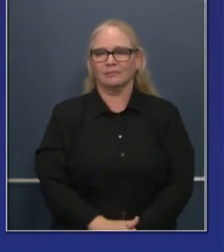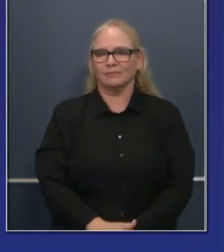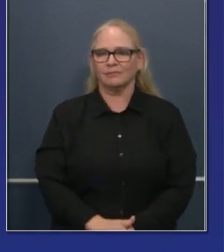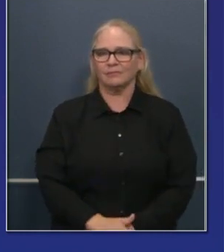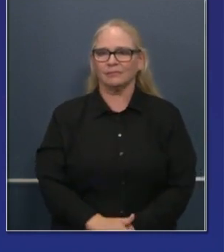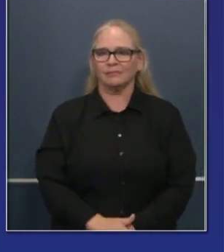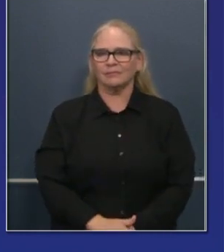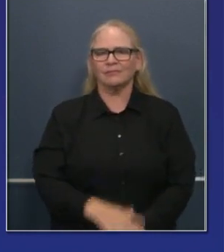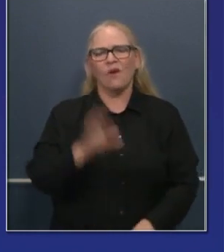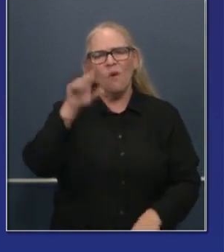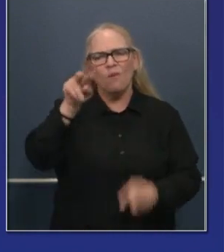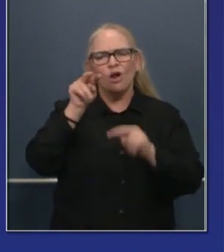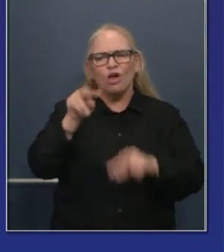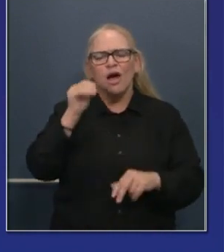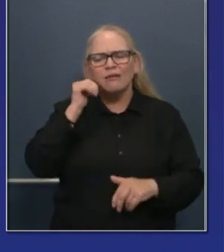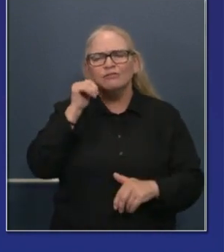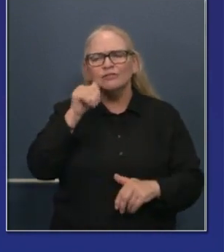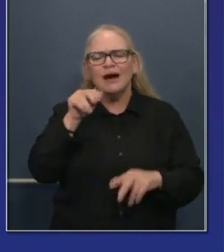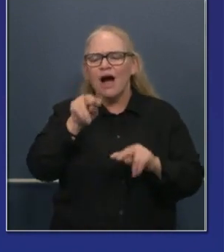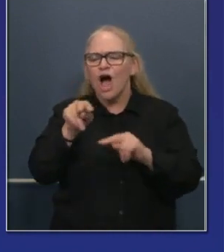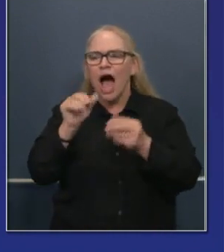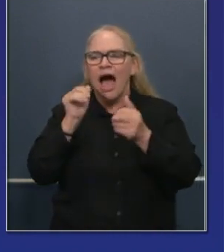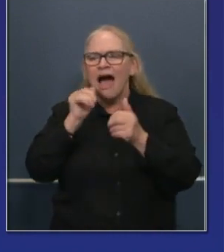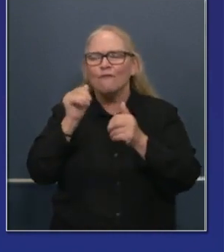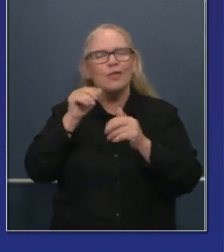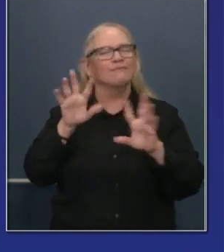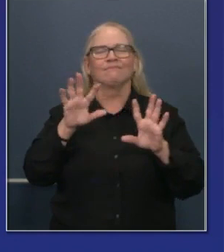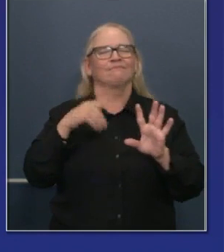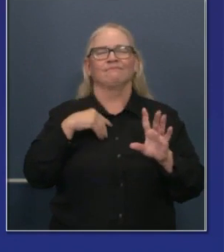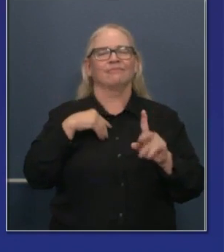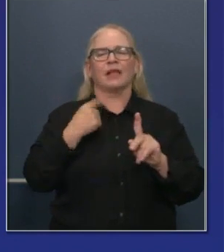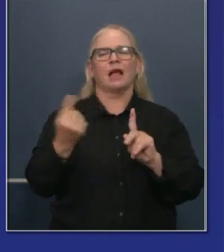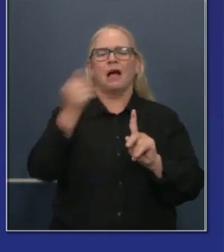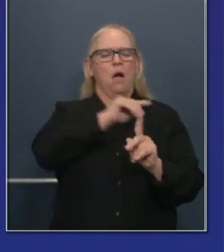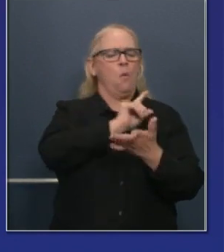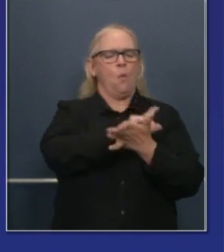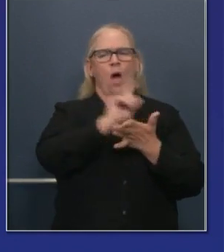9718 INDIVIDUALS TESTED POSITIVE FOR COVID-19.